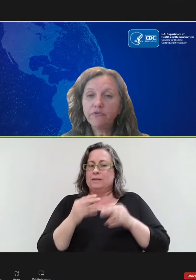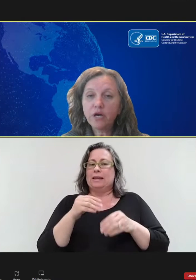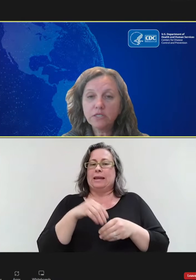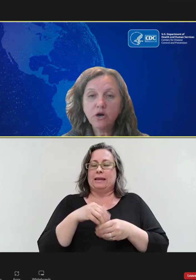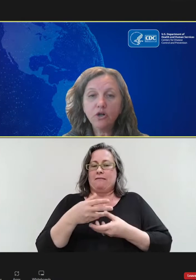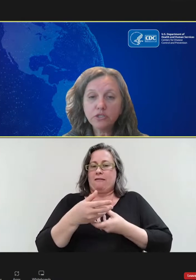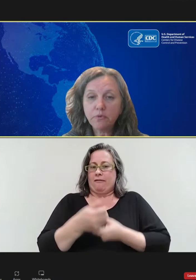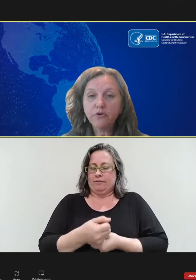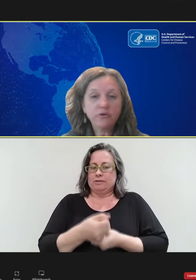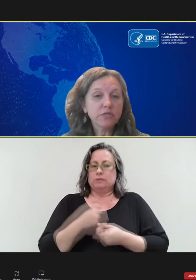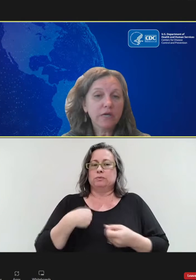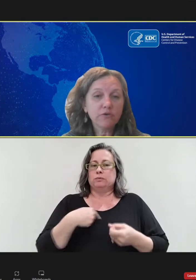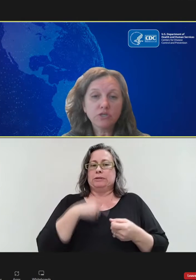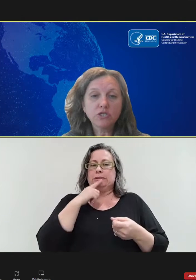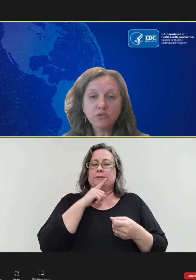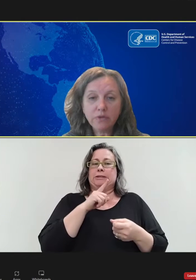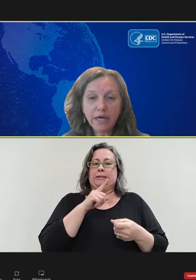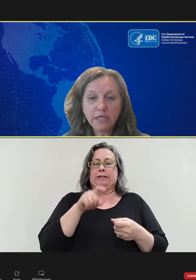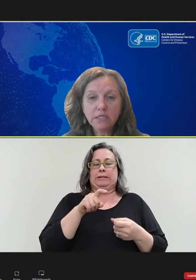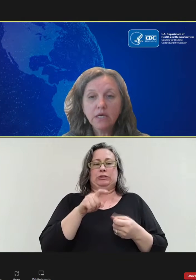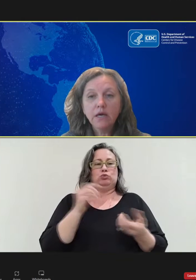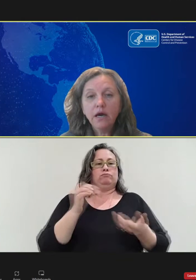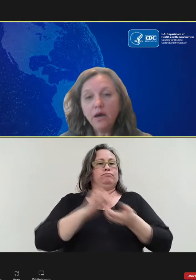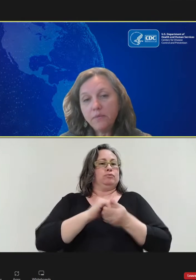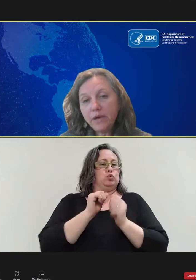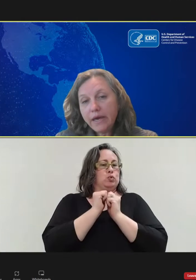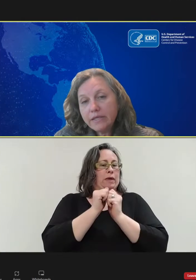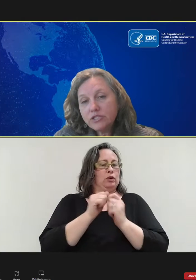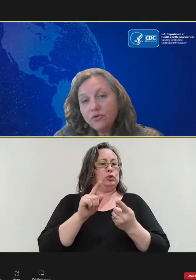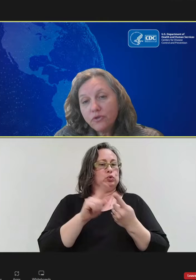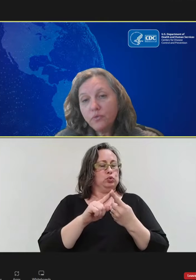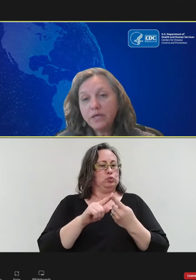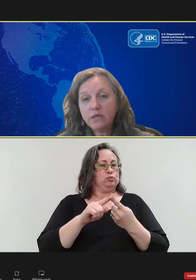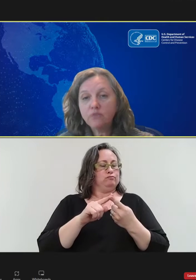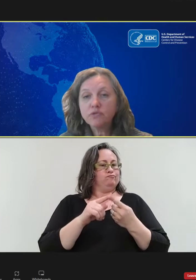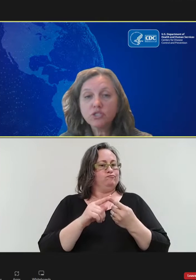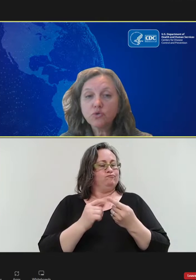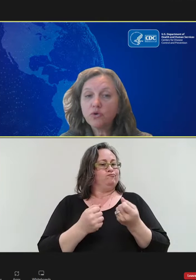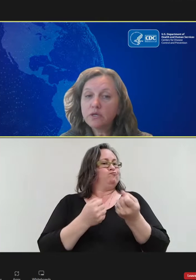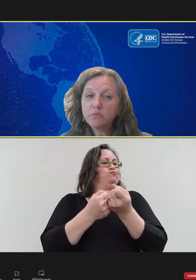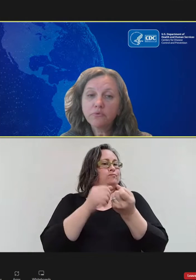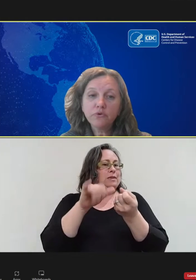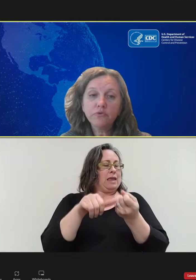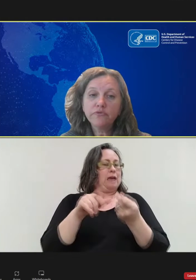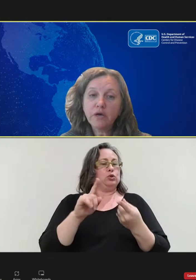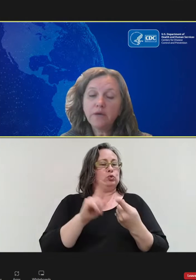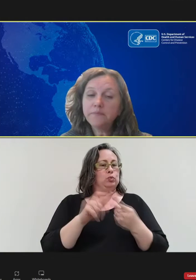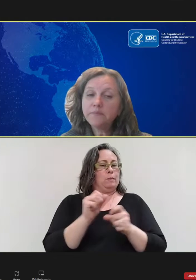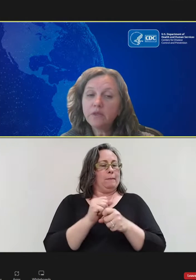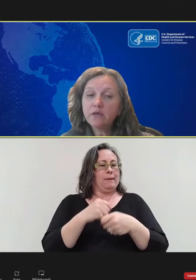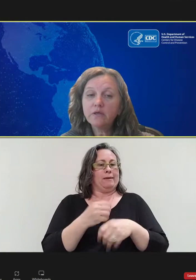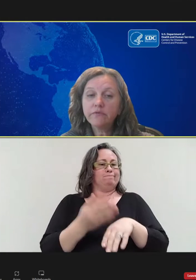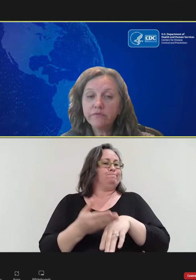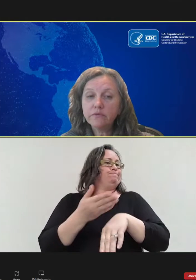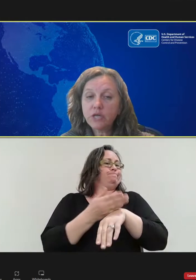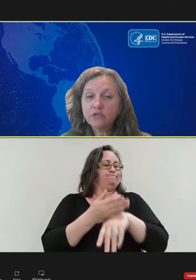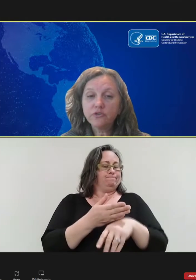for us all to partner together to do that so that we can restore and improve the childhood